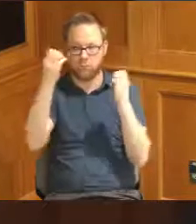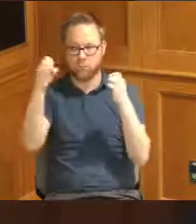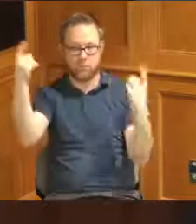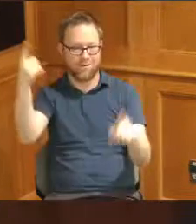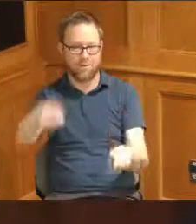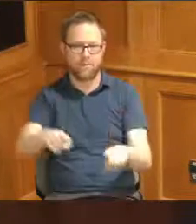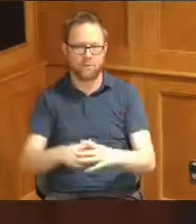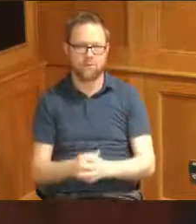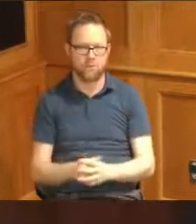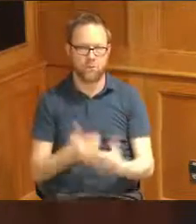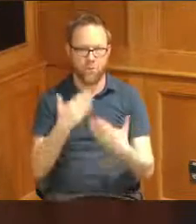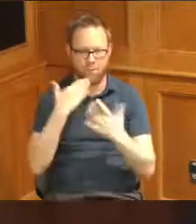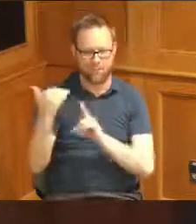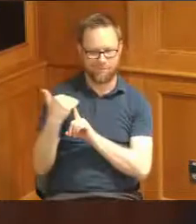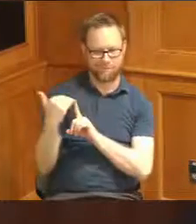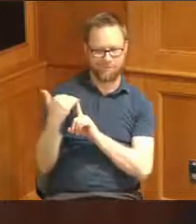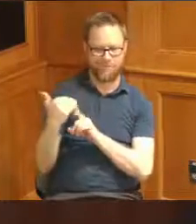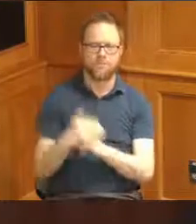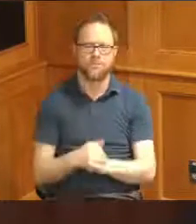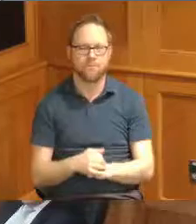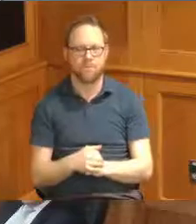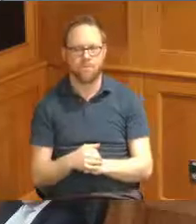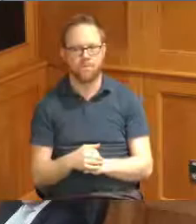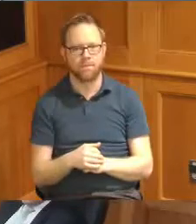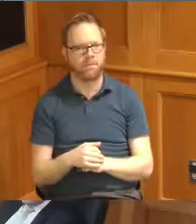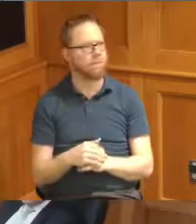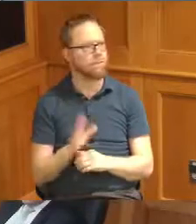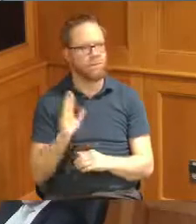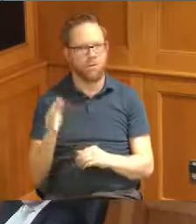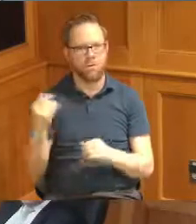thank you for reminding me of that thank you we're gonna come around and get a photo with you